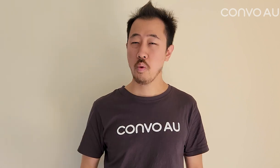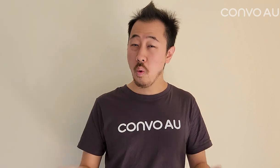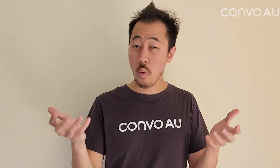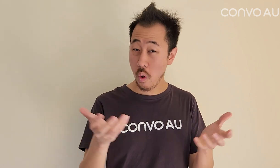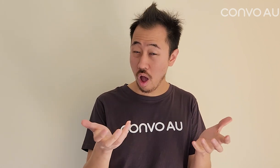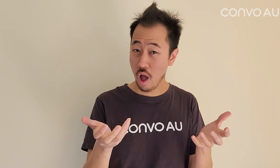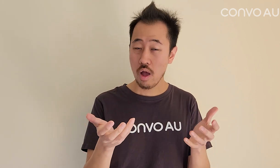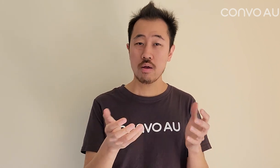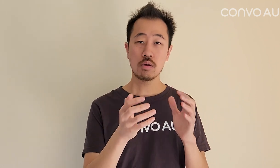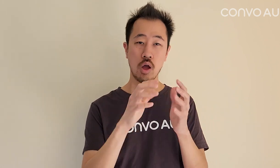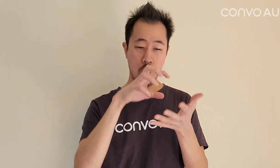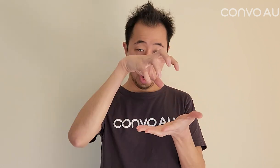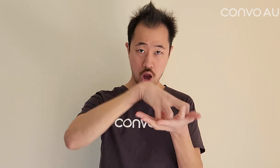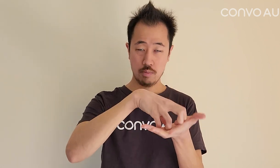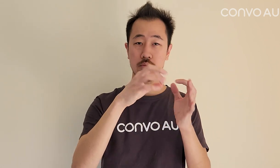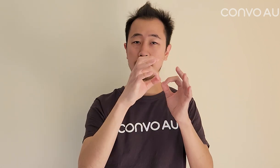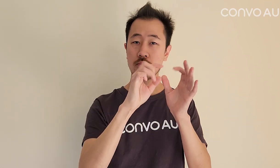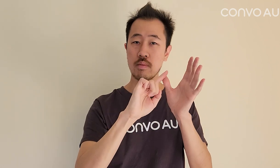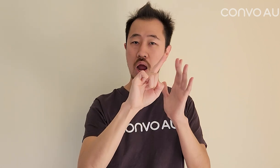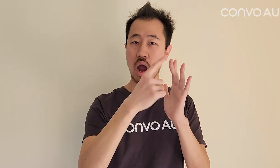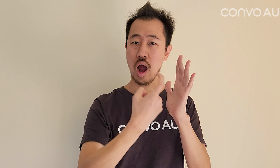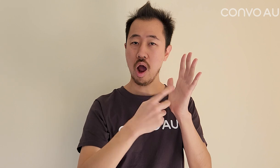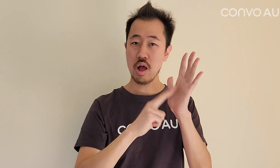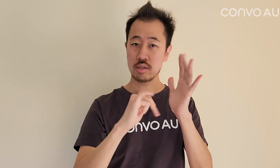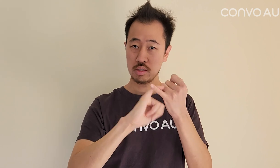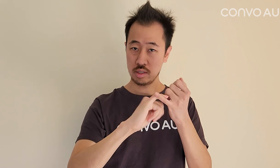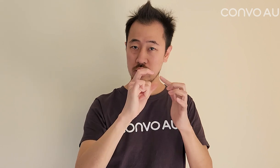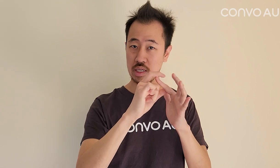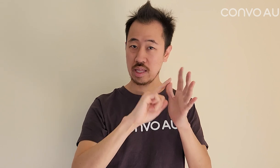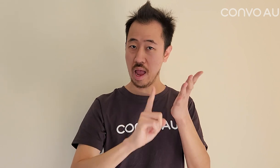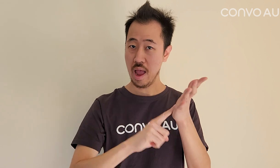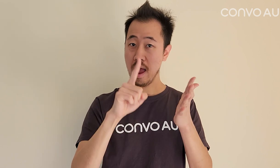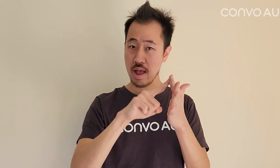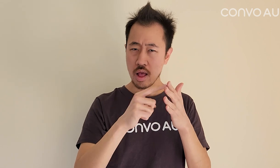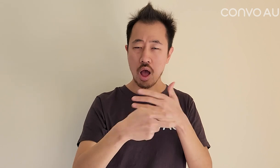At the Hub Bairnsdale